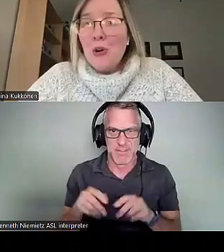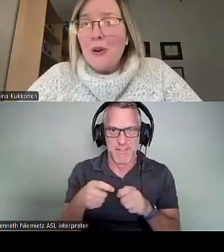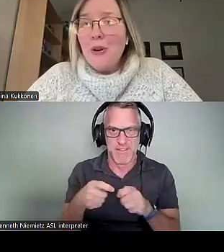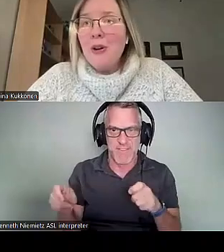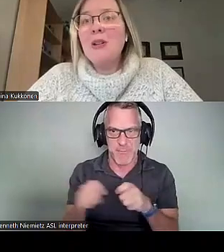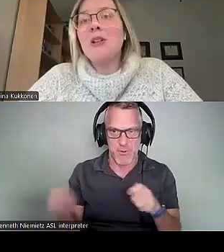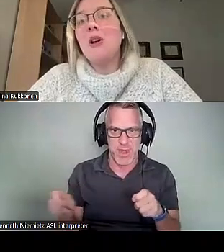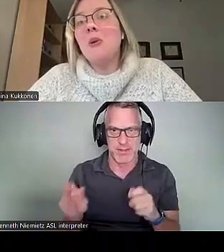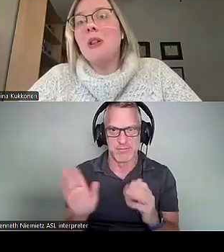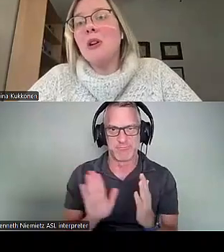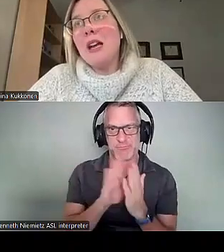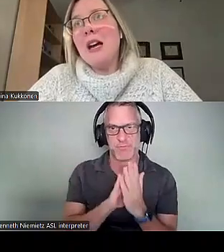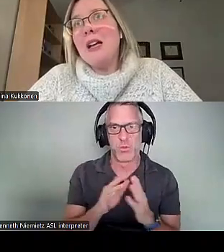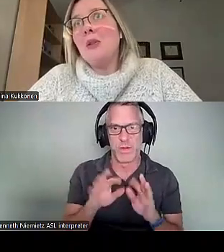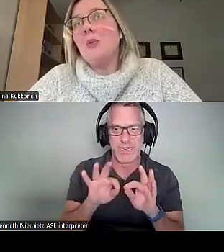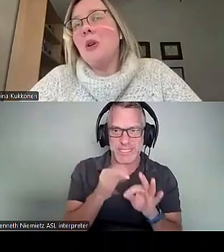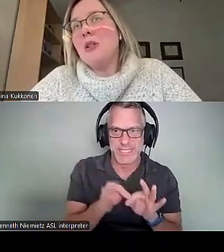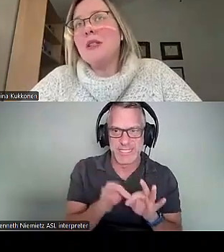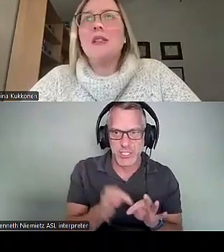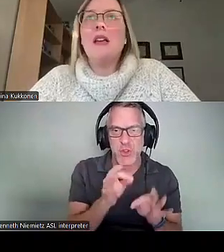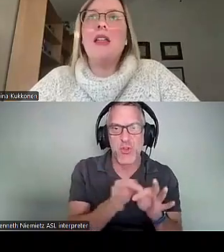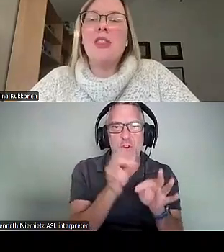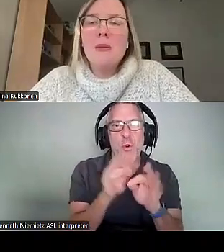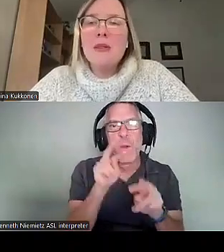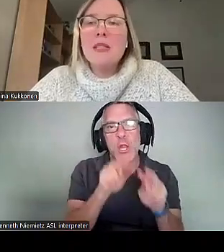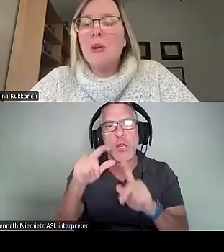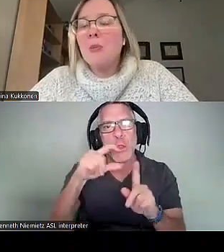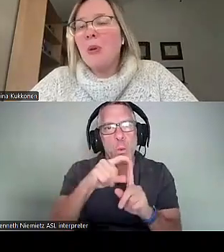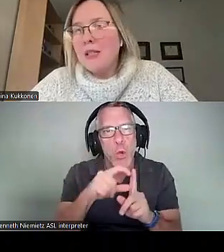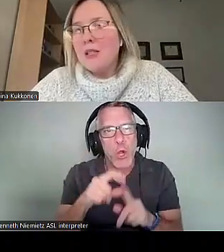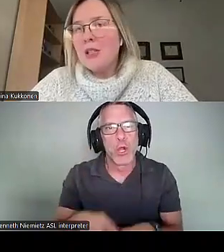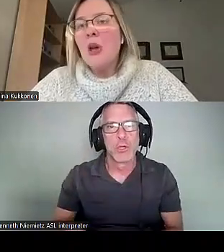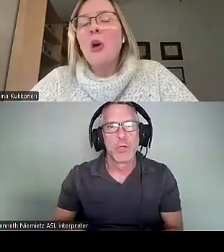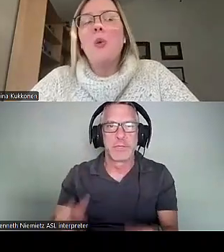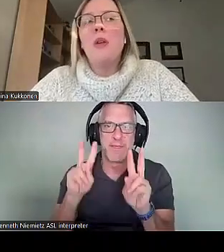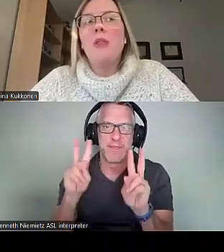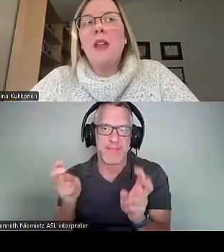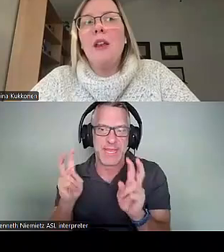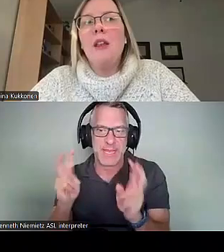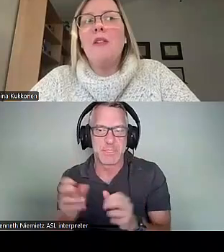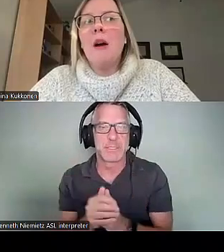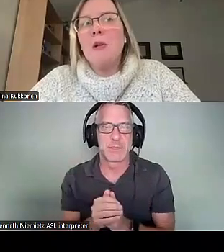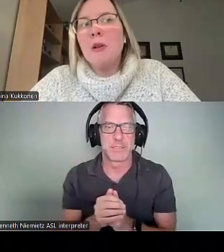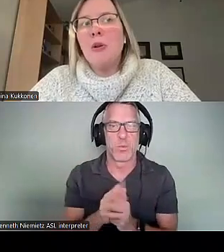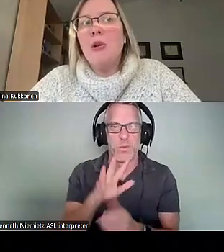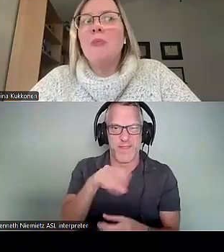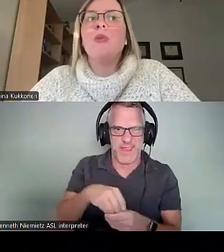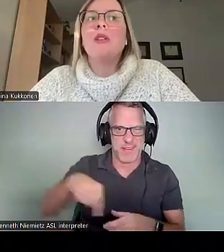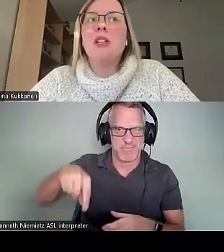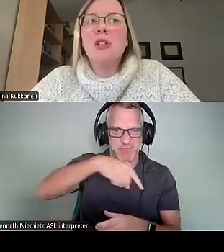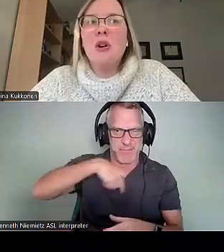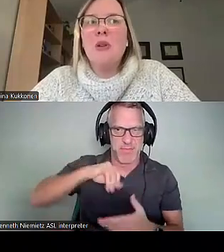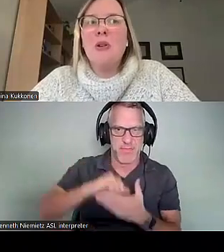over. We looked at the words and themes that were present within the fabric mural. We stitched over